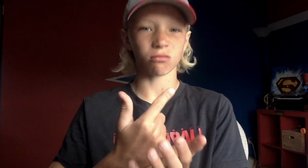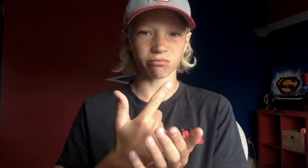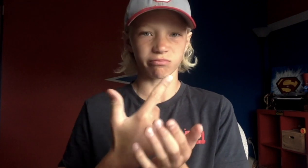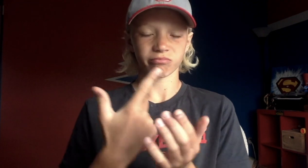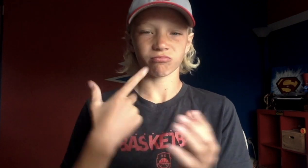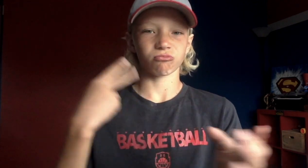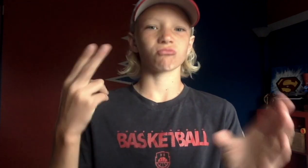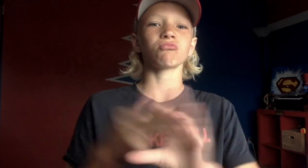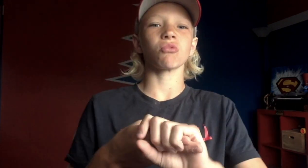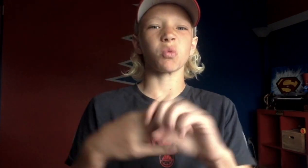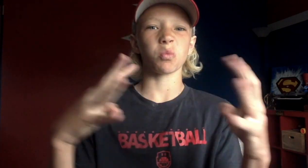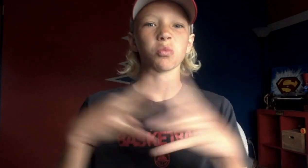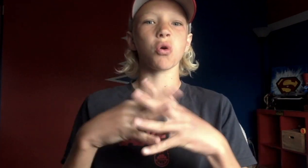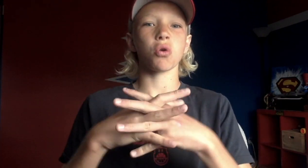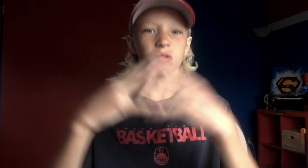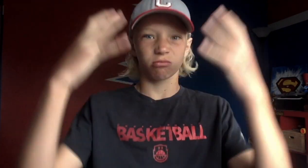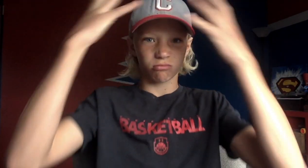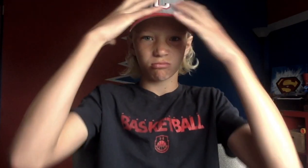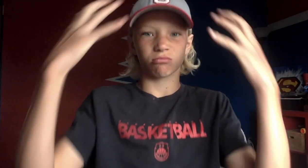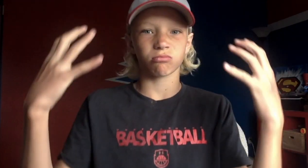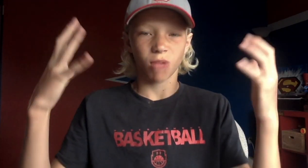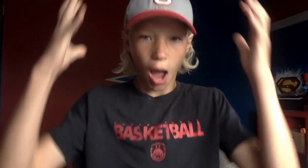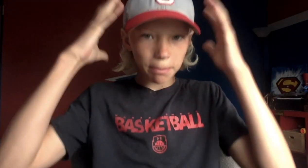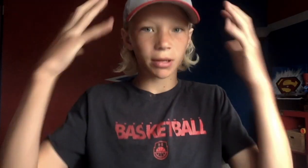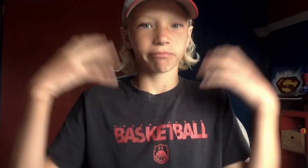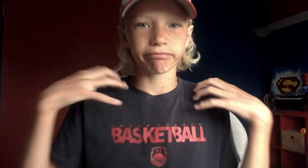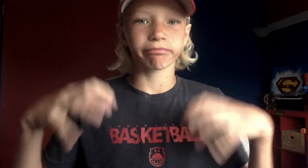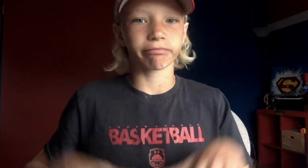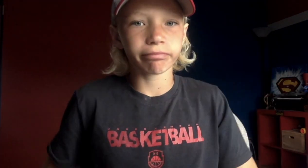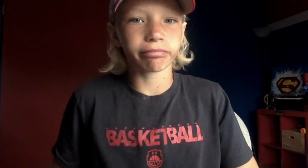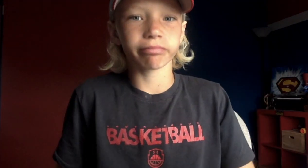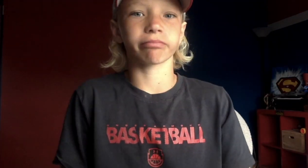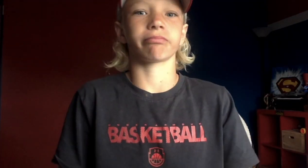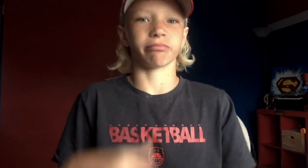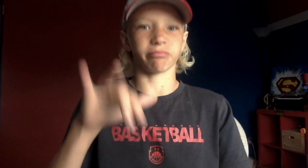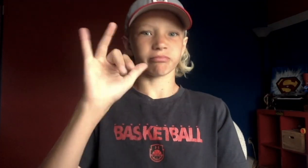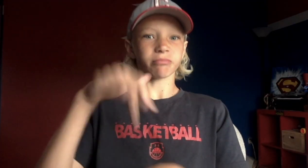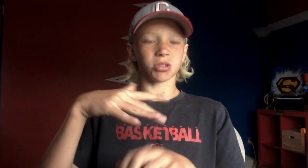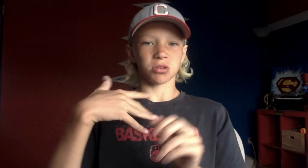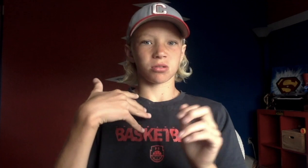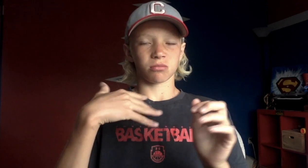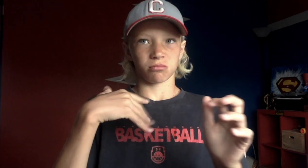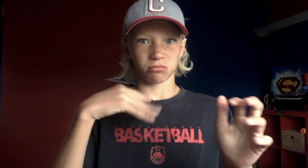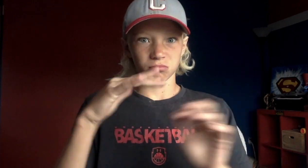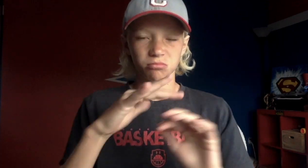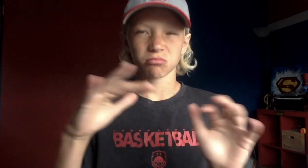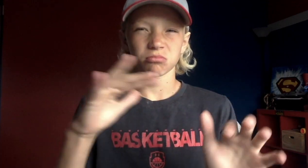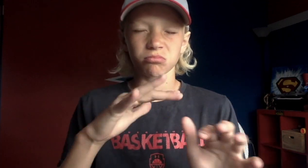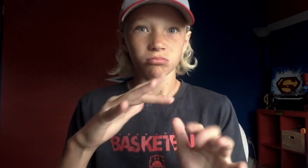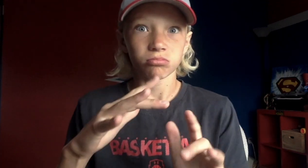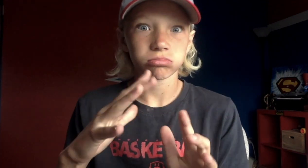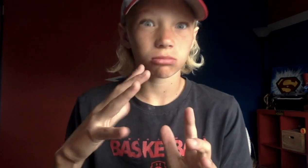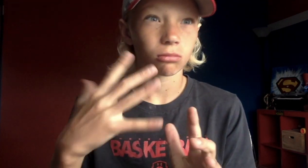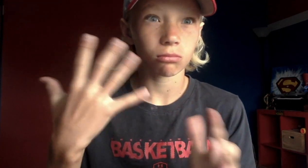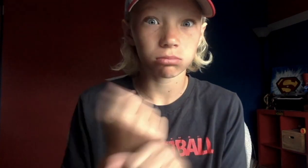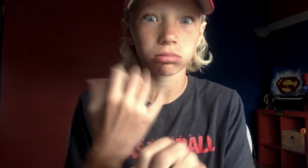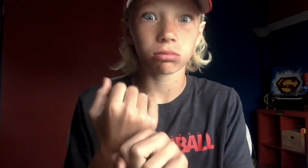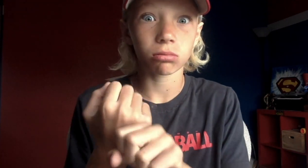In 6th grade. I joined the football team. It was actually full contact football.